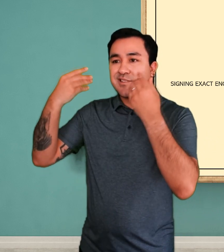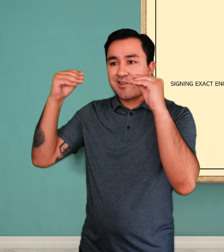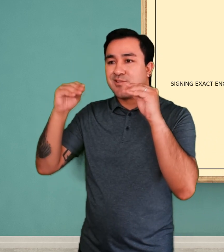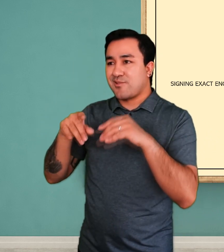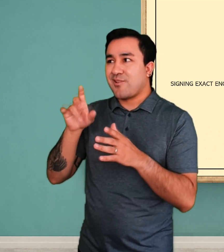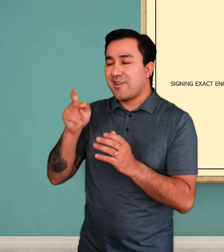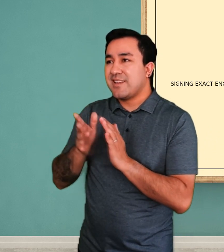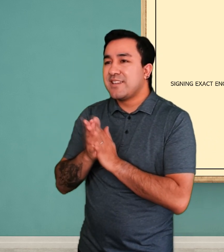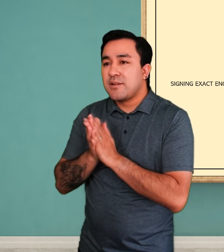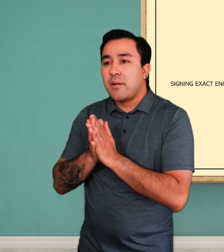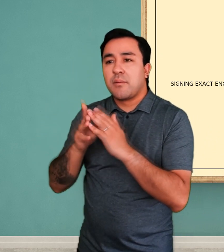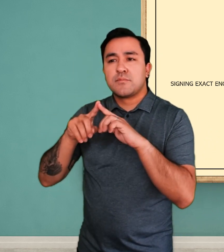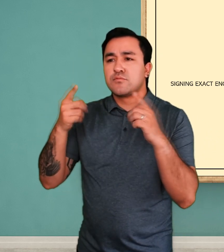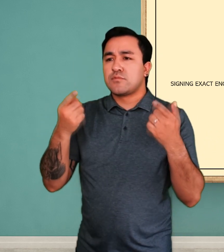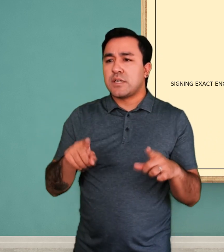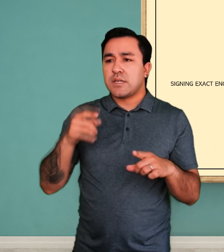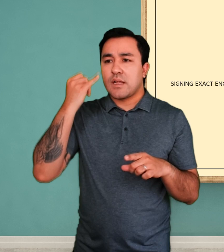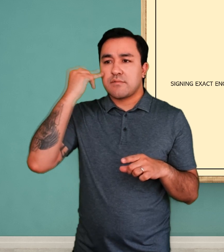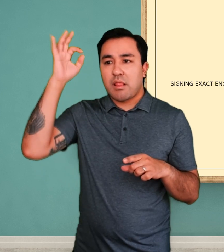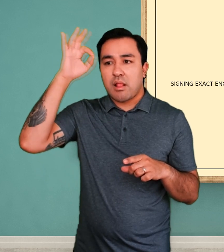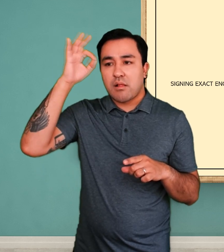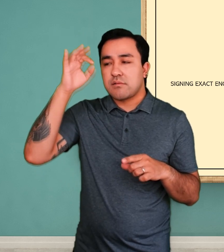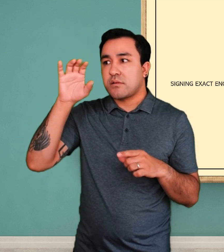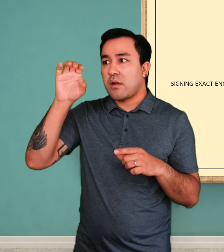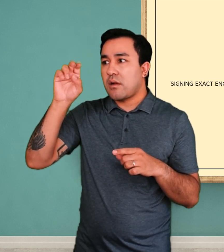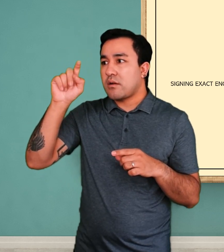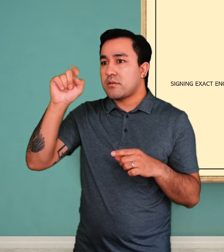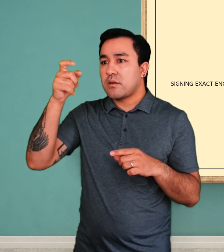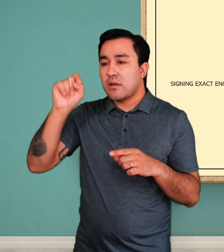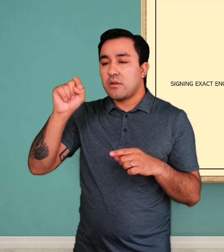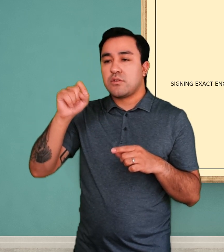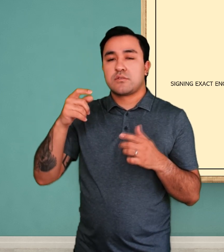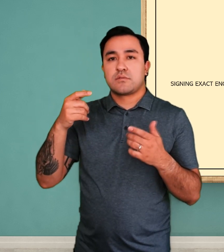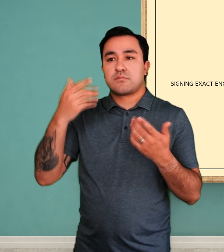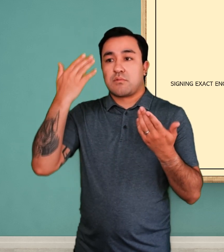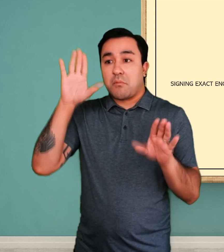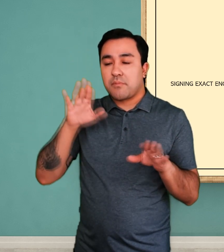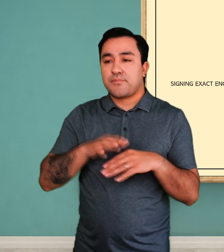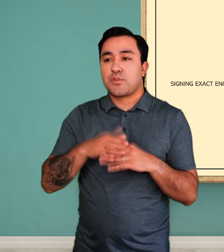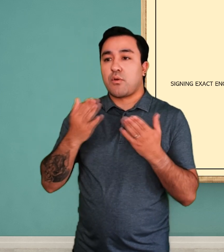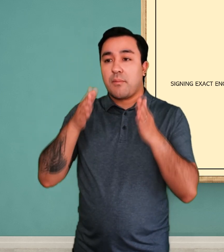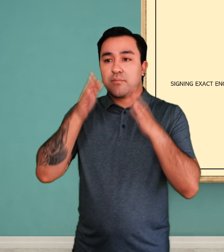not know the context? What happens if you turned your face away from the Deaf person at any point?